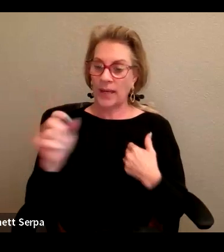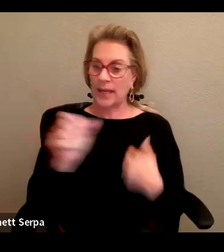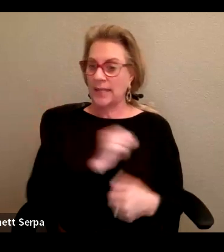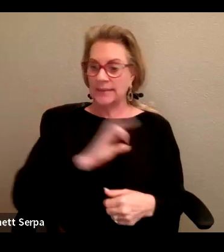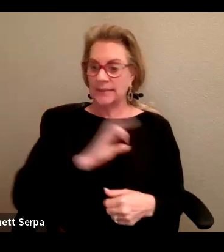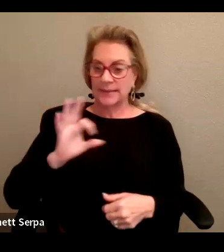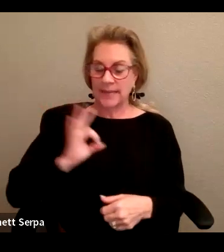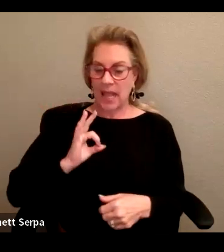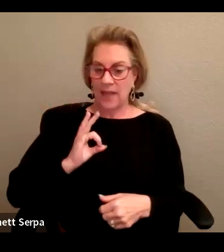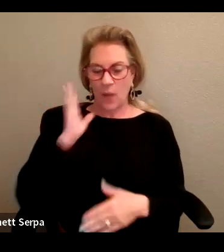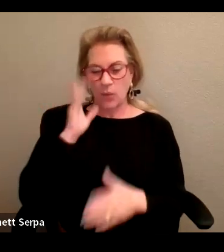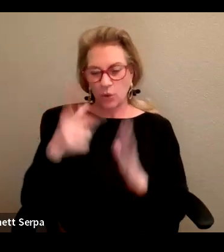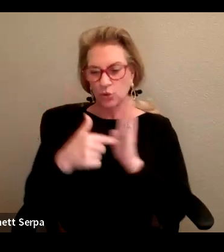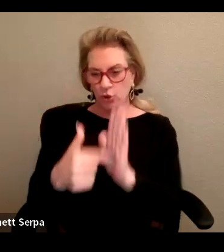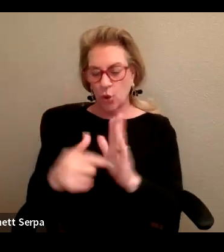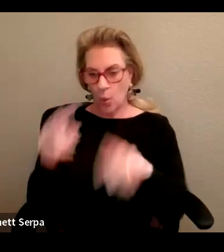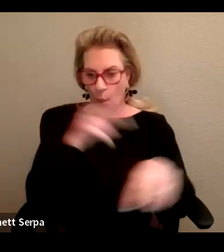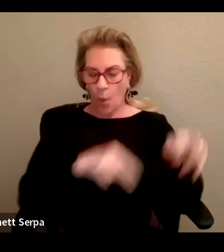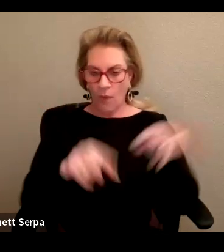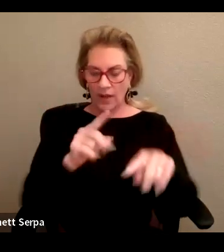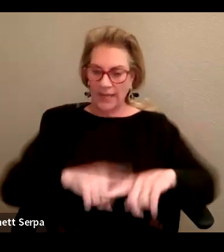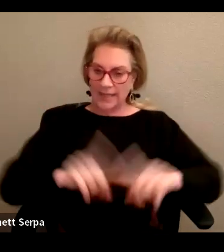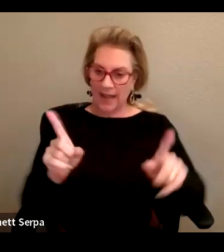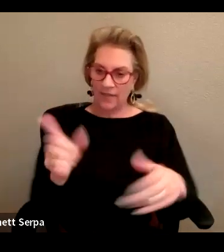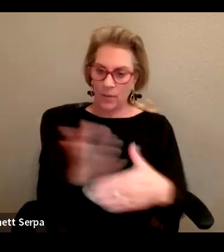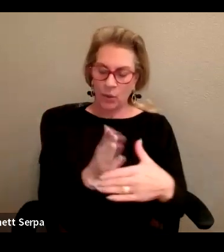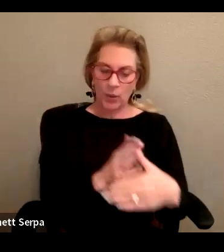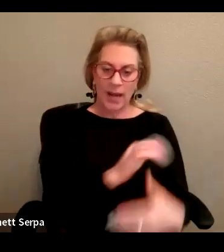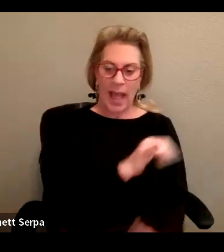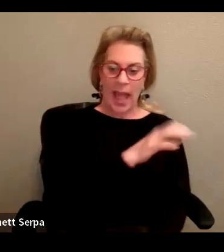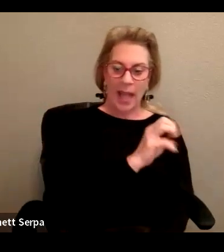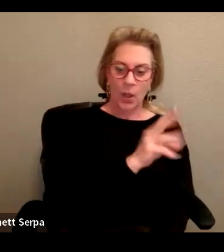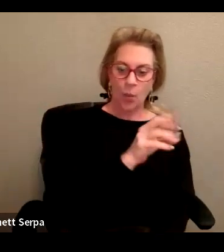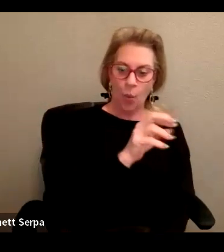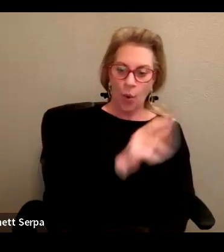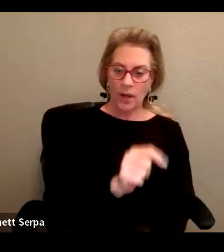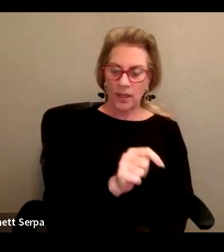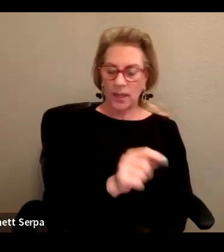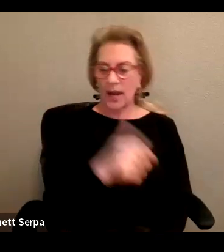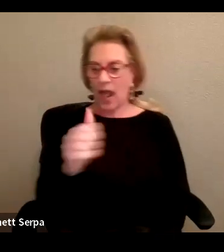overview of the distinctions between ice warrant and judicial warrant but shelter staff are not